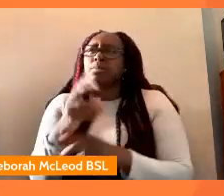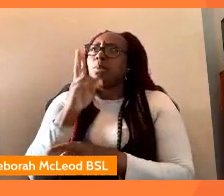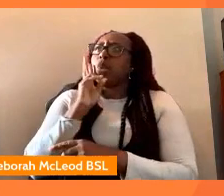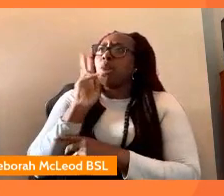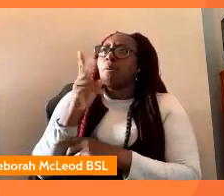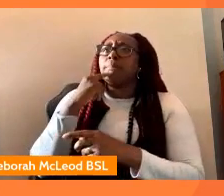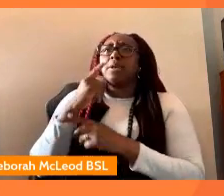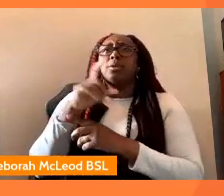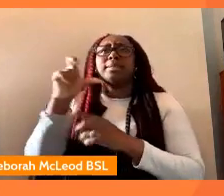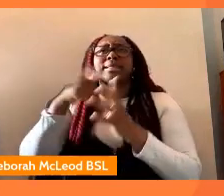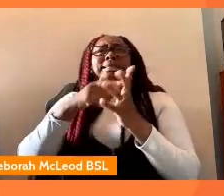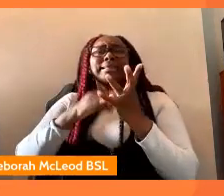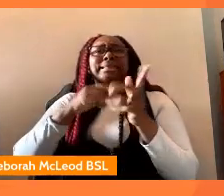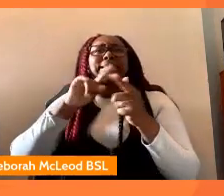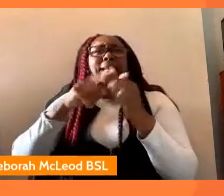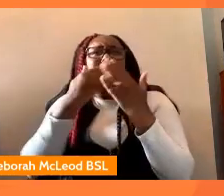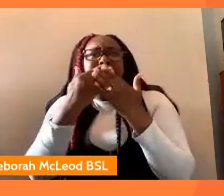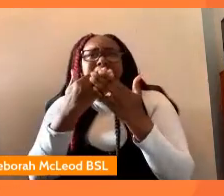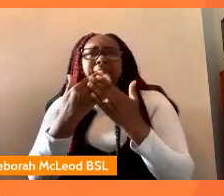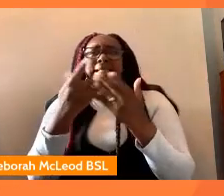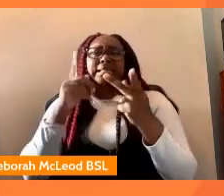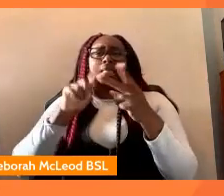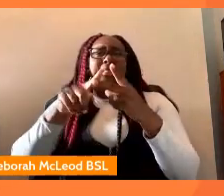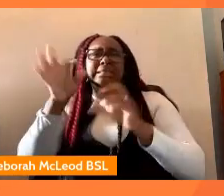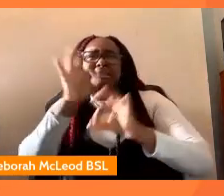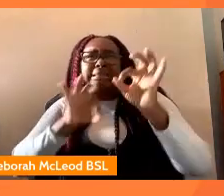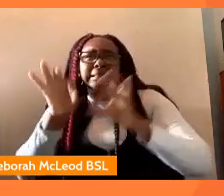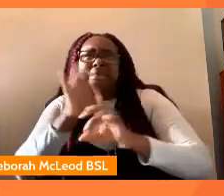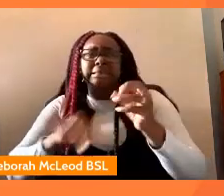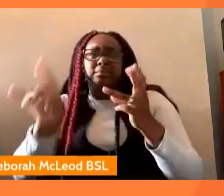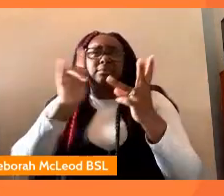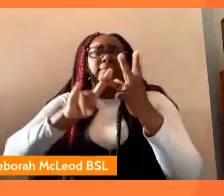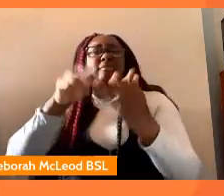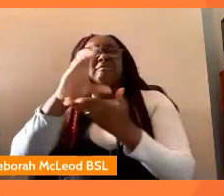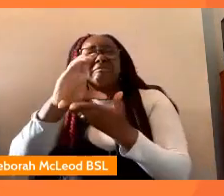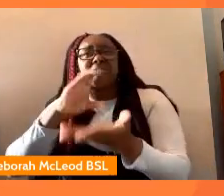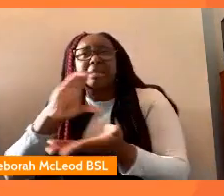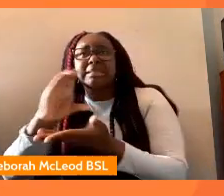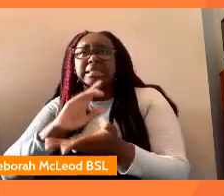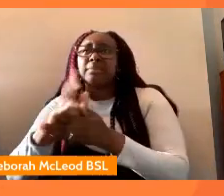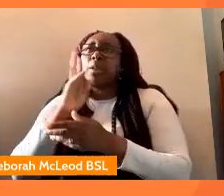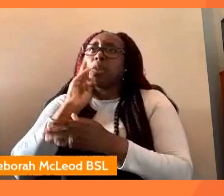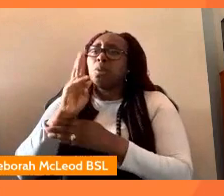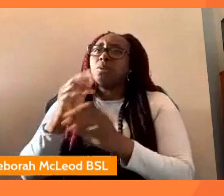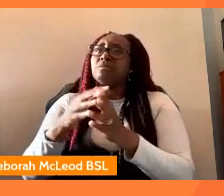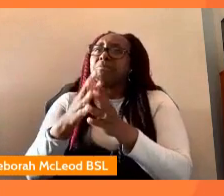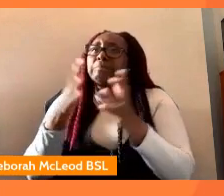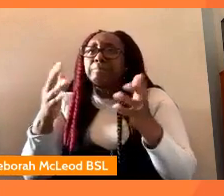beyond the experiments and beyond the short-term funding wins to something bigger more longer-lasting.